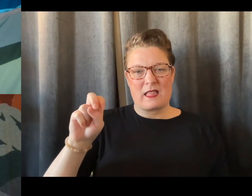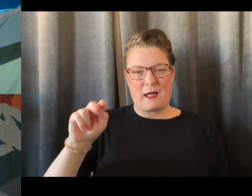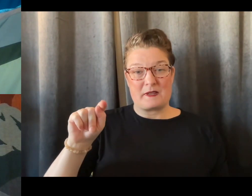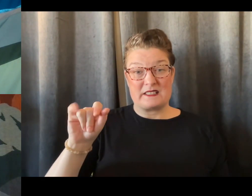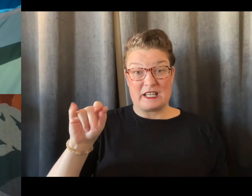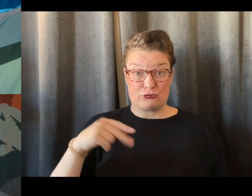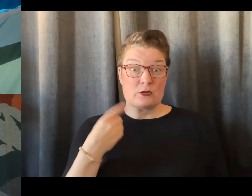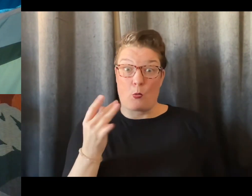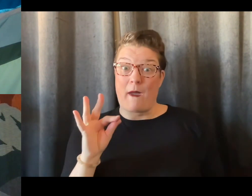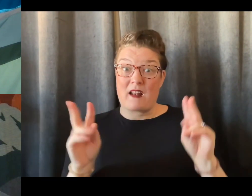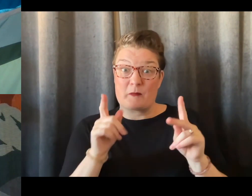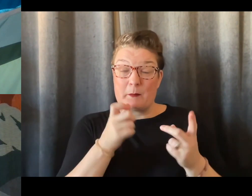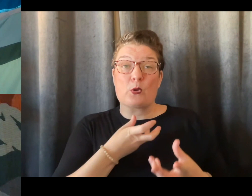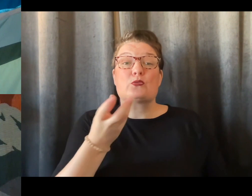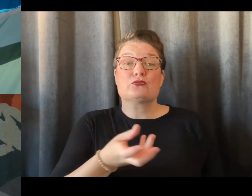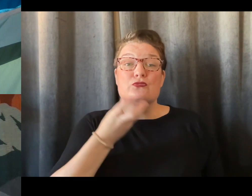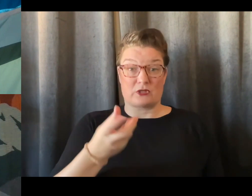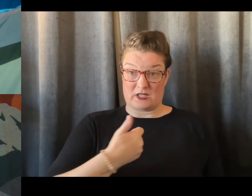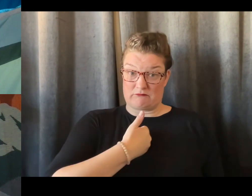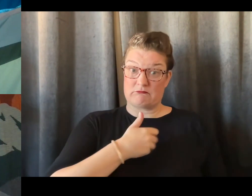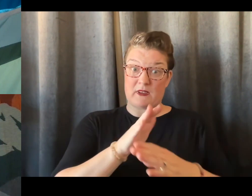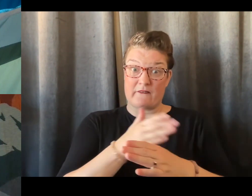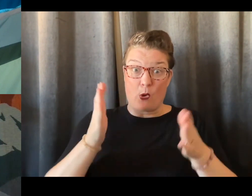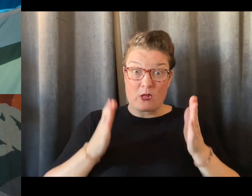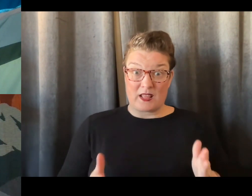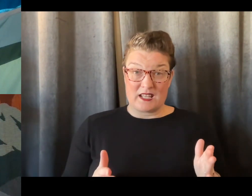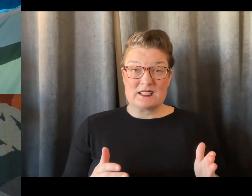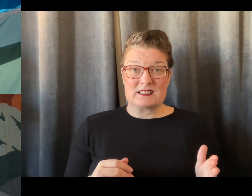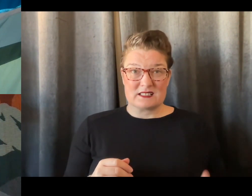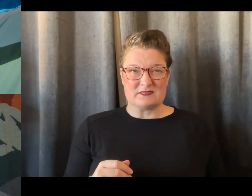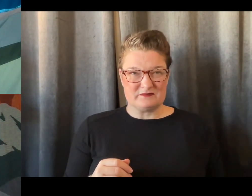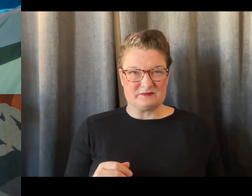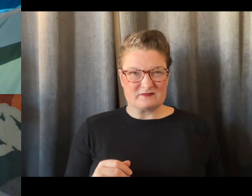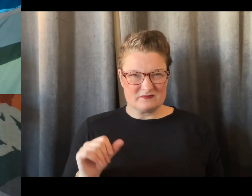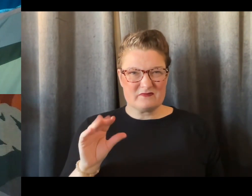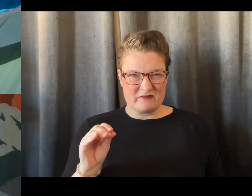And like, as a vocalist, like having grief move through my body with my